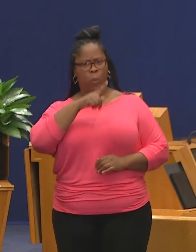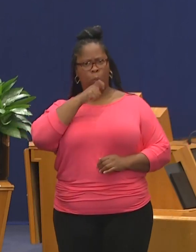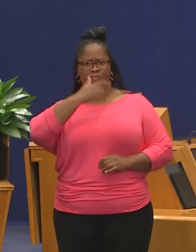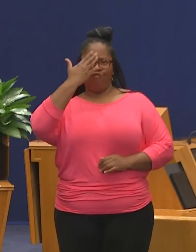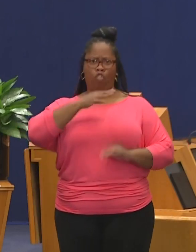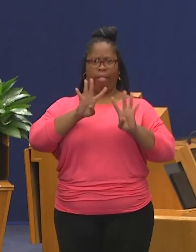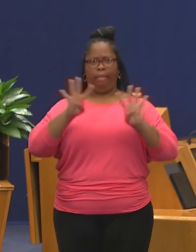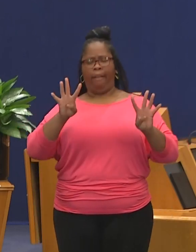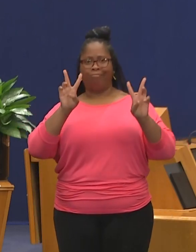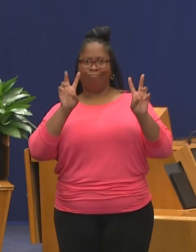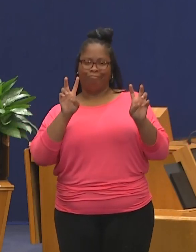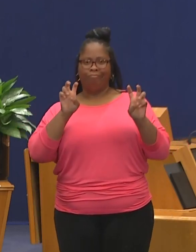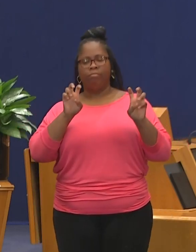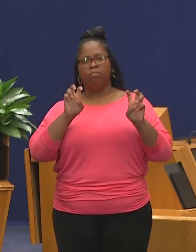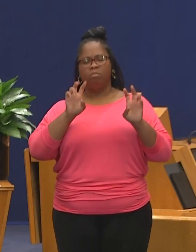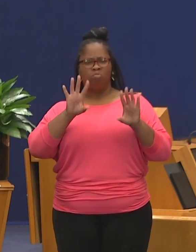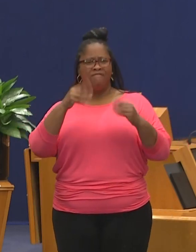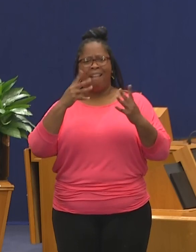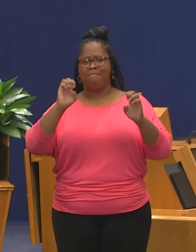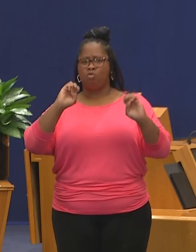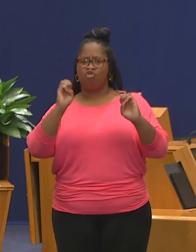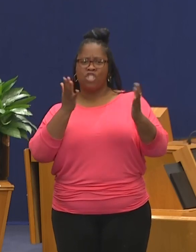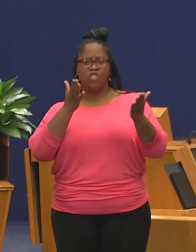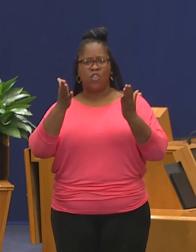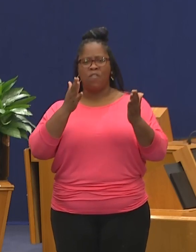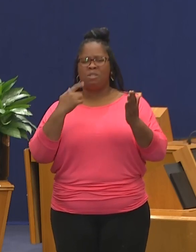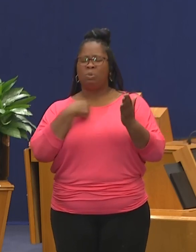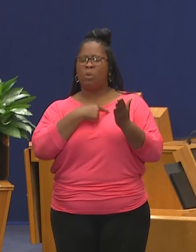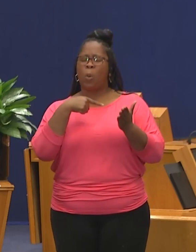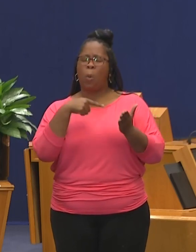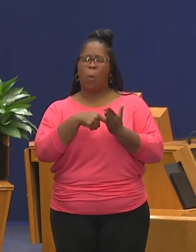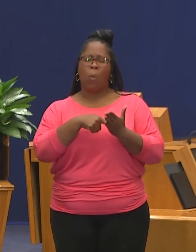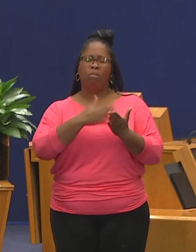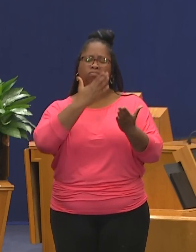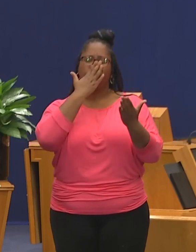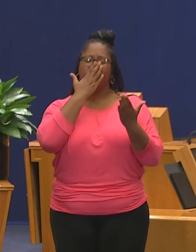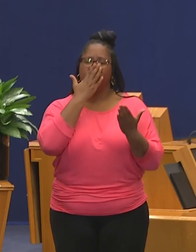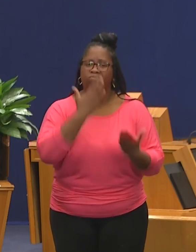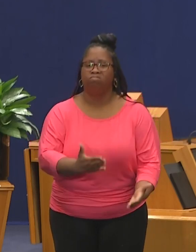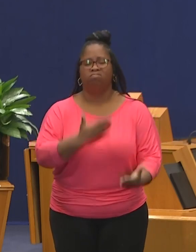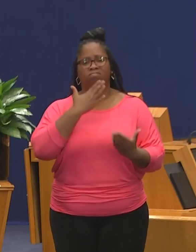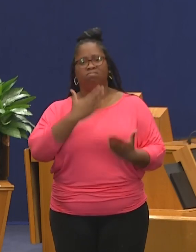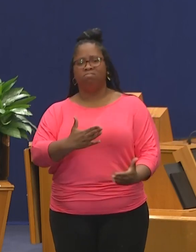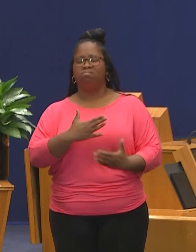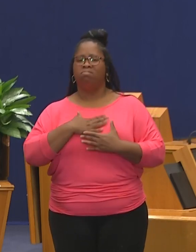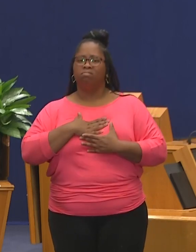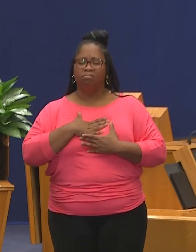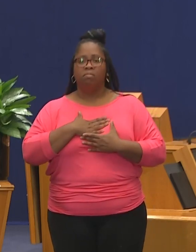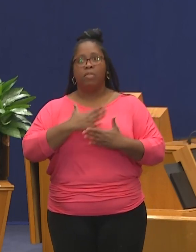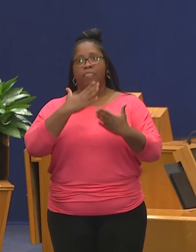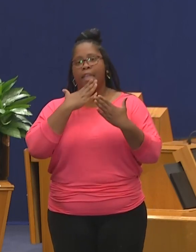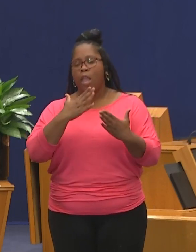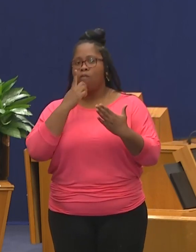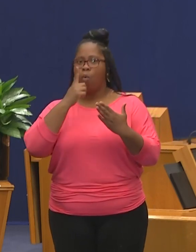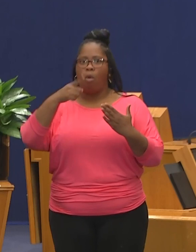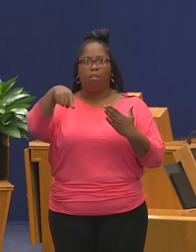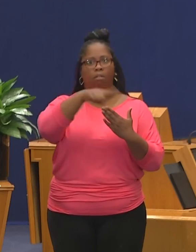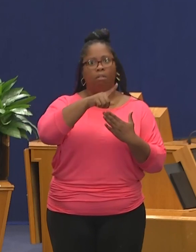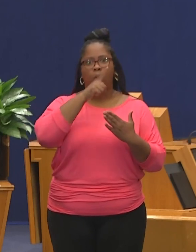I WANTED TO TALK A LITTLE BIT ABOUT HEALTHCARE WORKERS TODAY. THEY'RE THE FRONTLINE OF THE